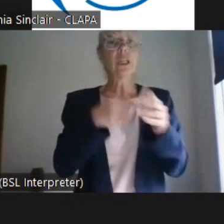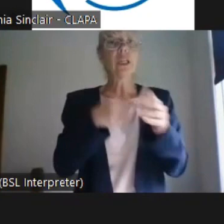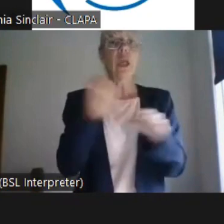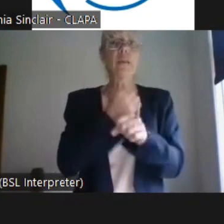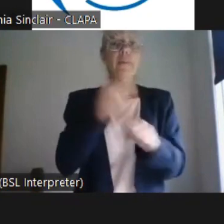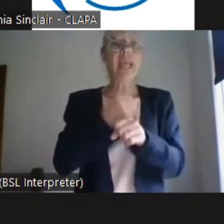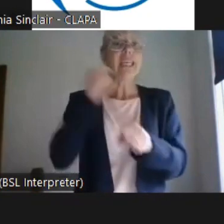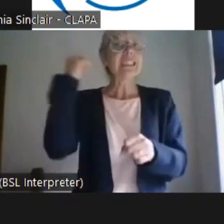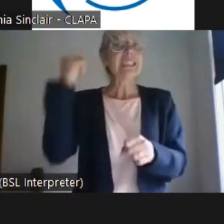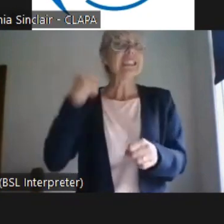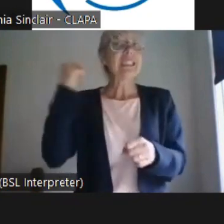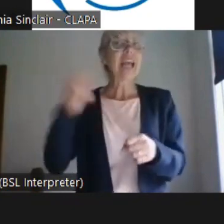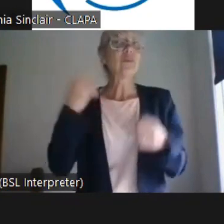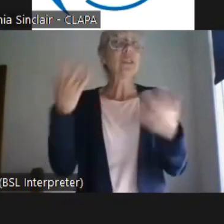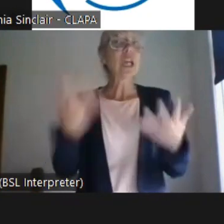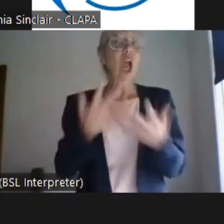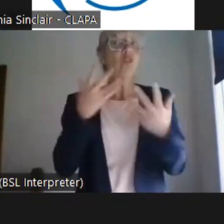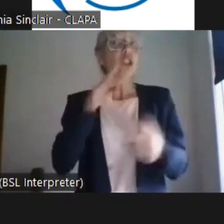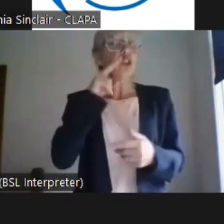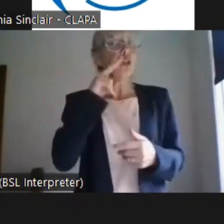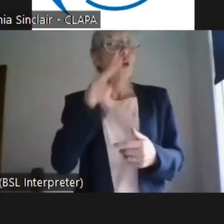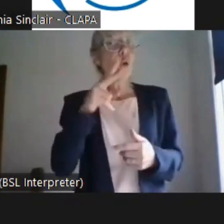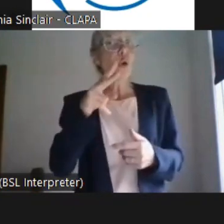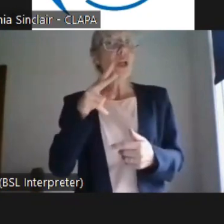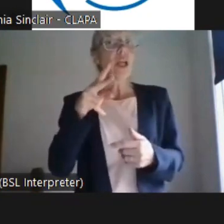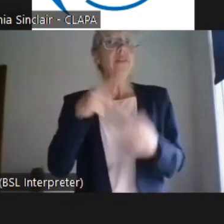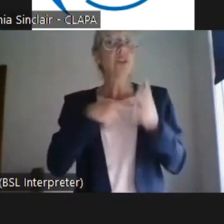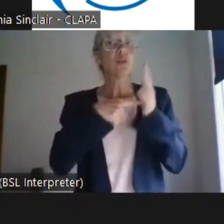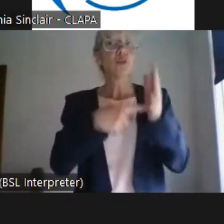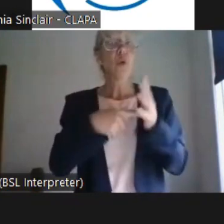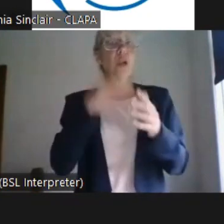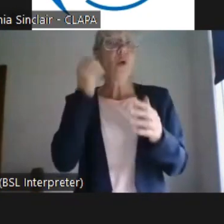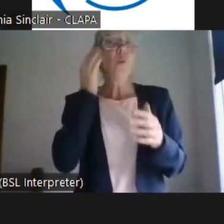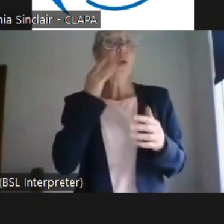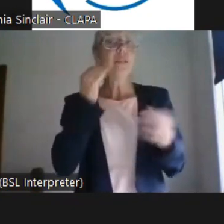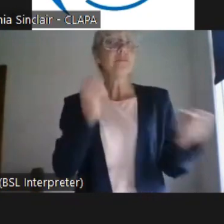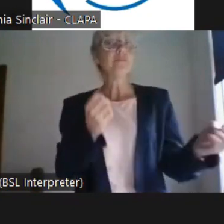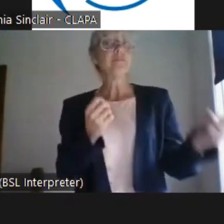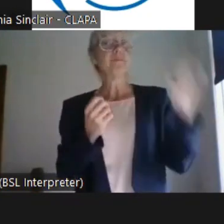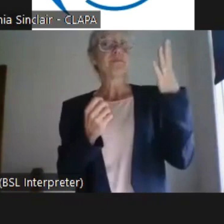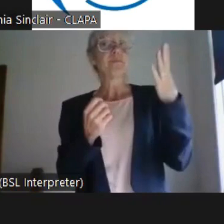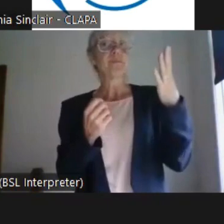to look at the toys when when they sort of appear you get to a certain point usually around about